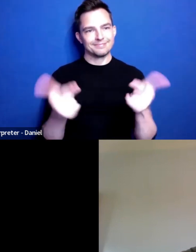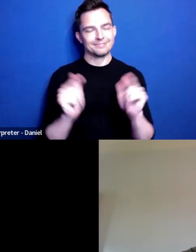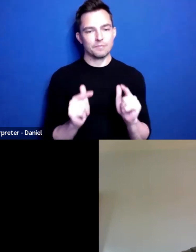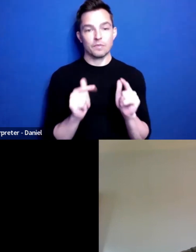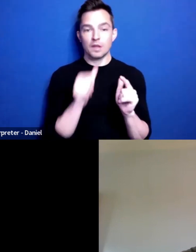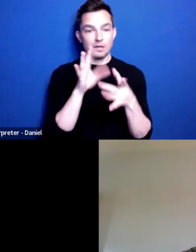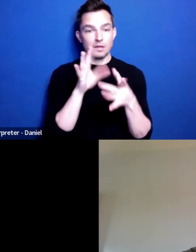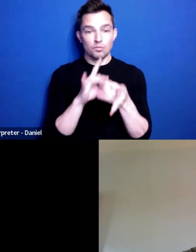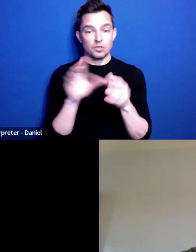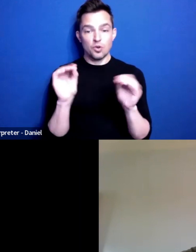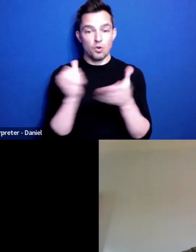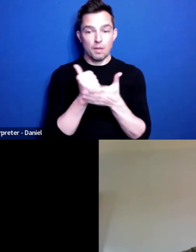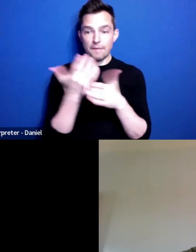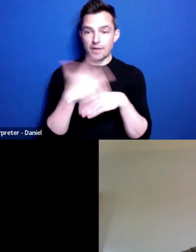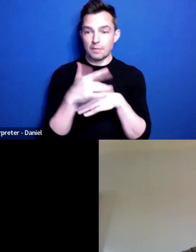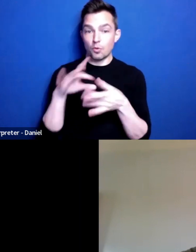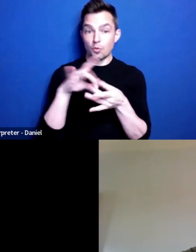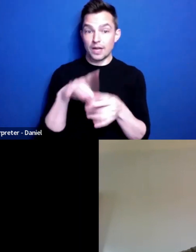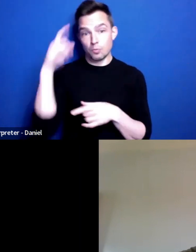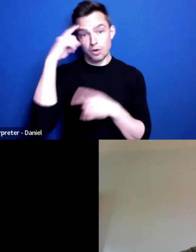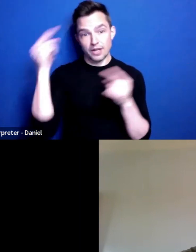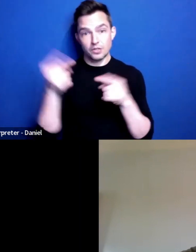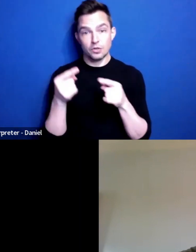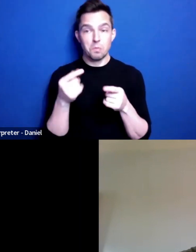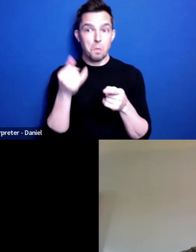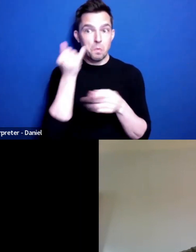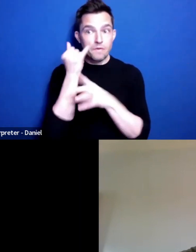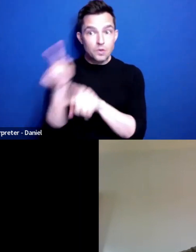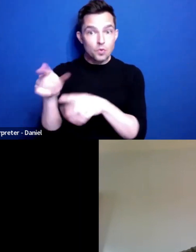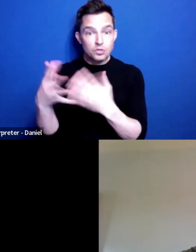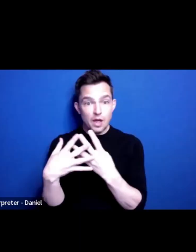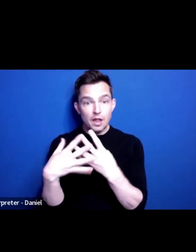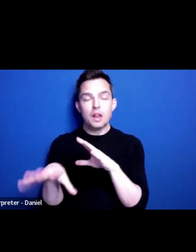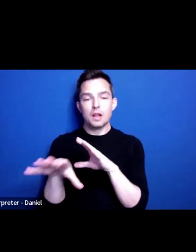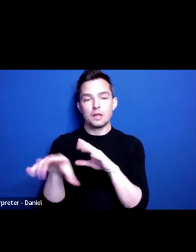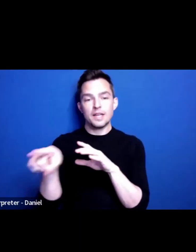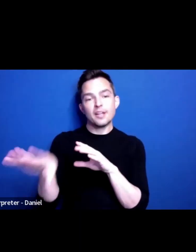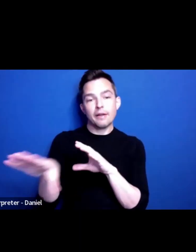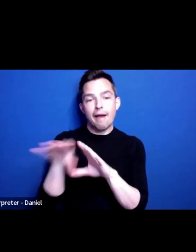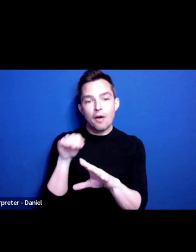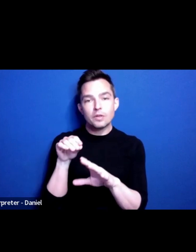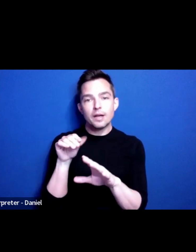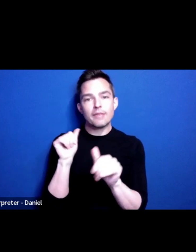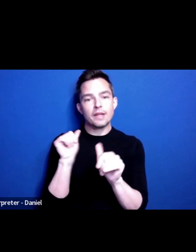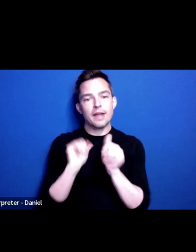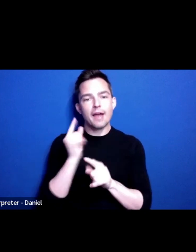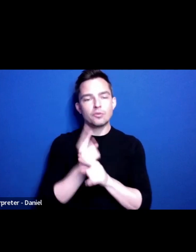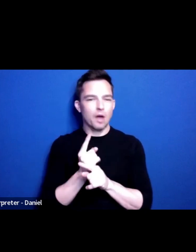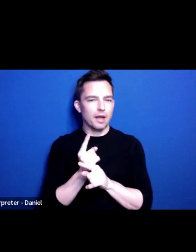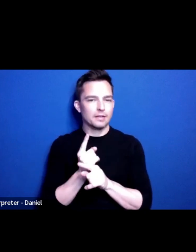you know, everything was, maybe if he goes to jail, he'll get out and, you know, act, right. So that's kind of what continued